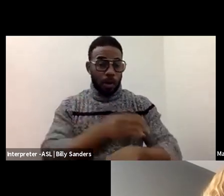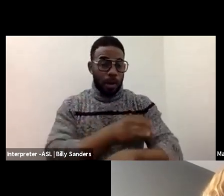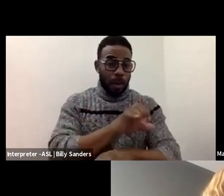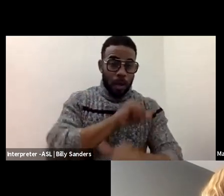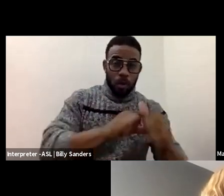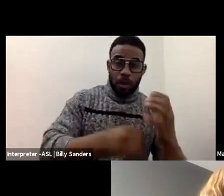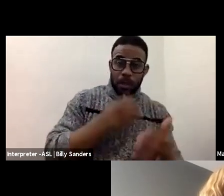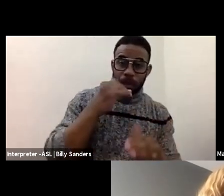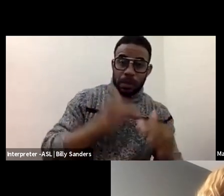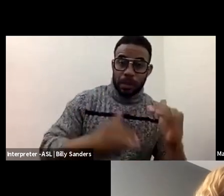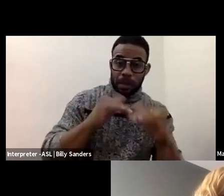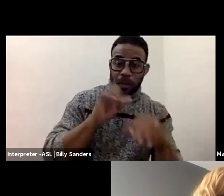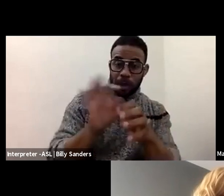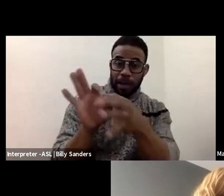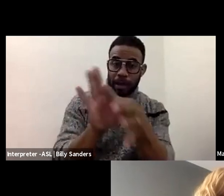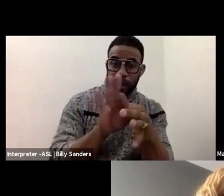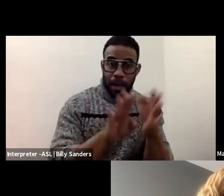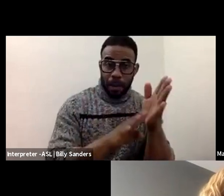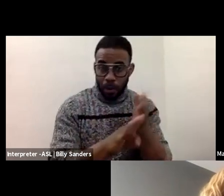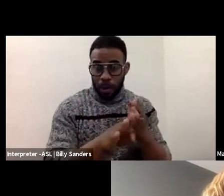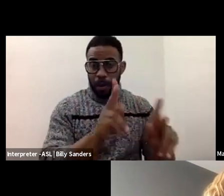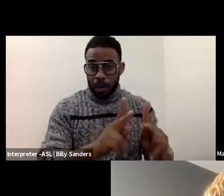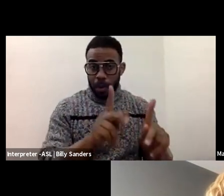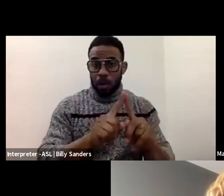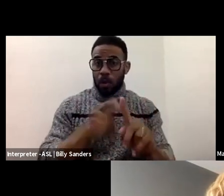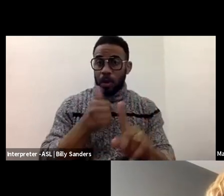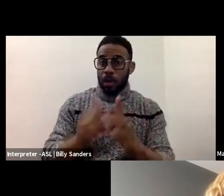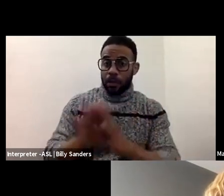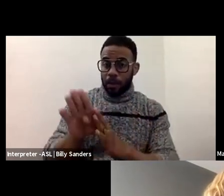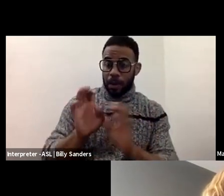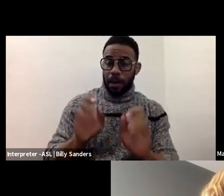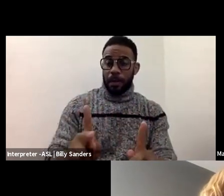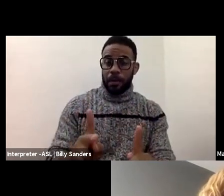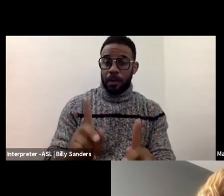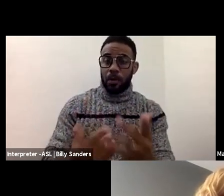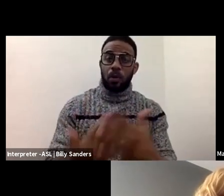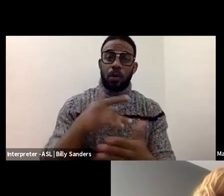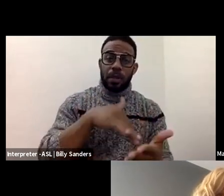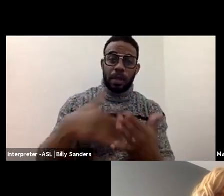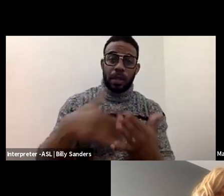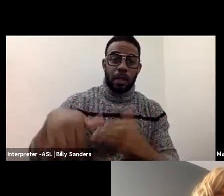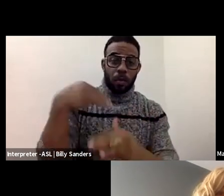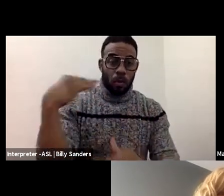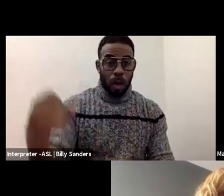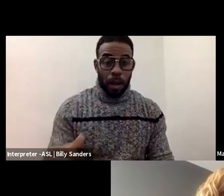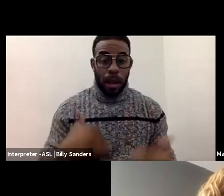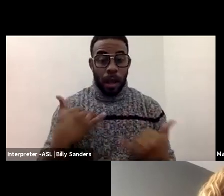social justice work of connecting minoritized people to self- development opportunities to study abroad. I currently do this work